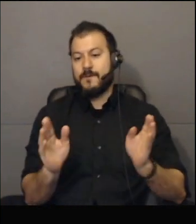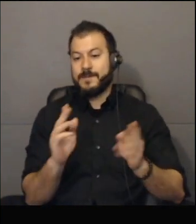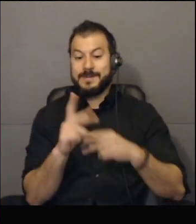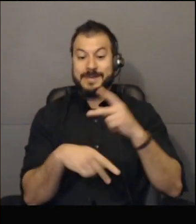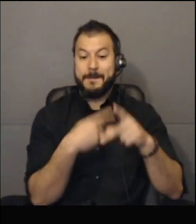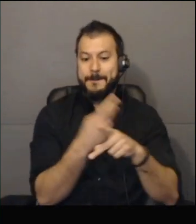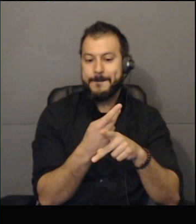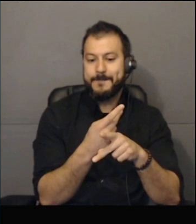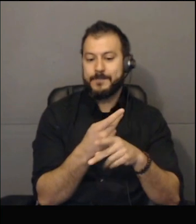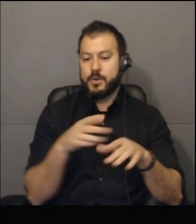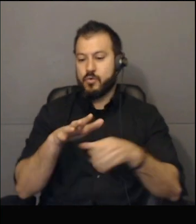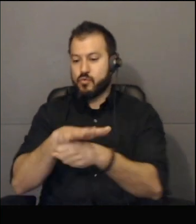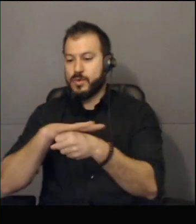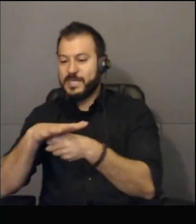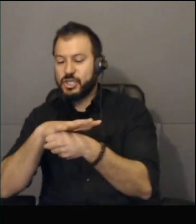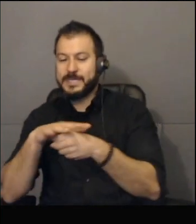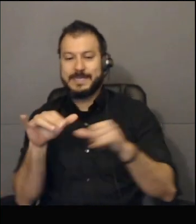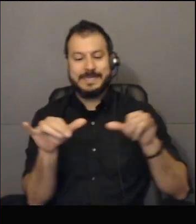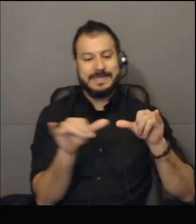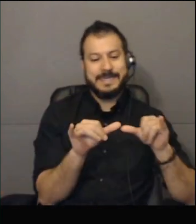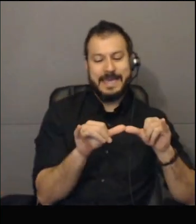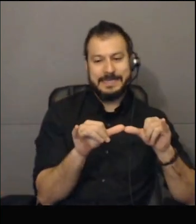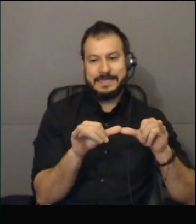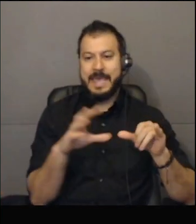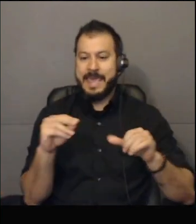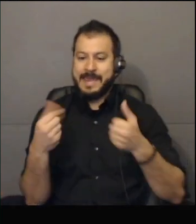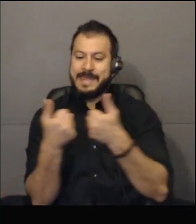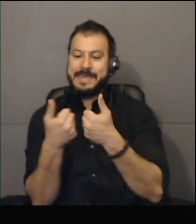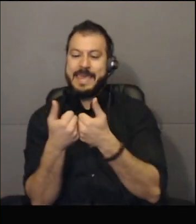region size and game server build configurations.